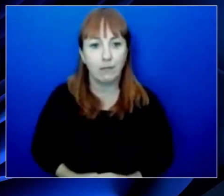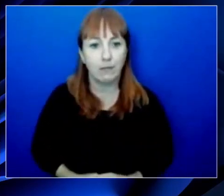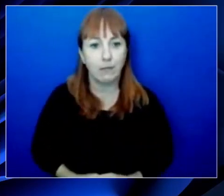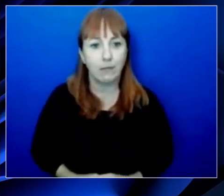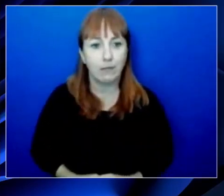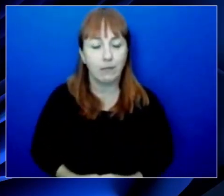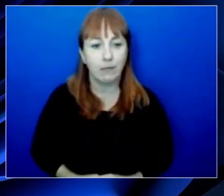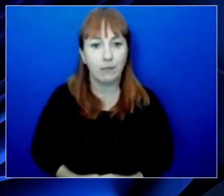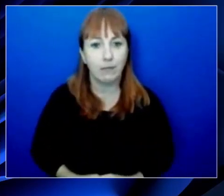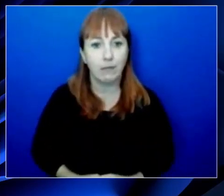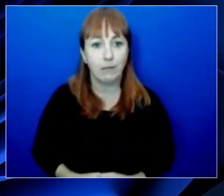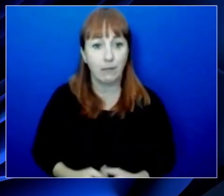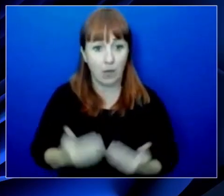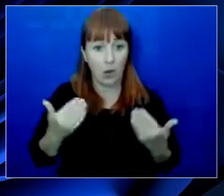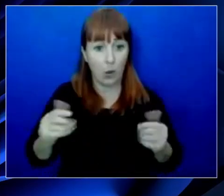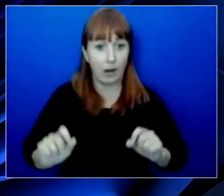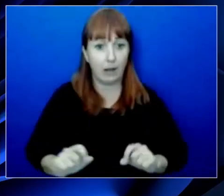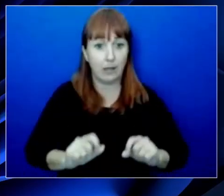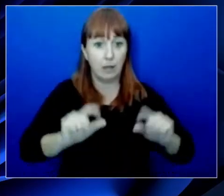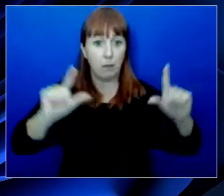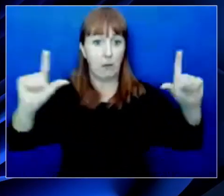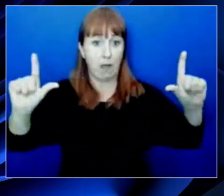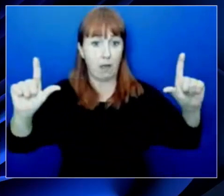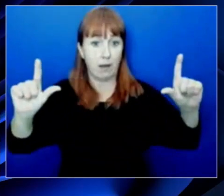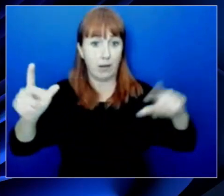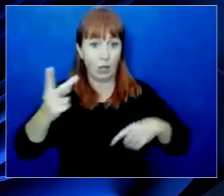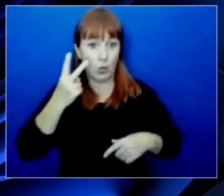And if I expand this, you'll see here